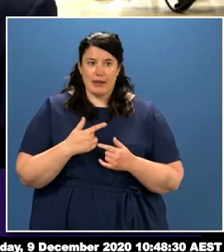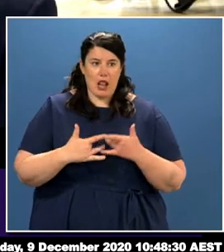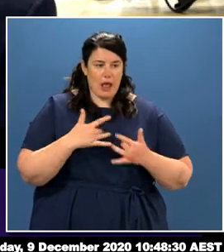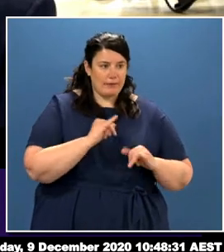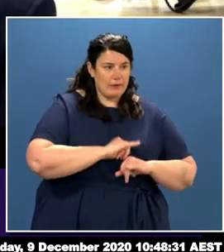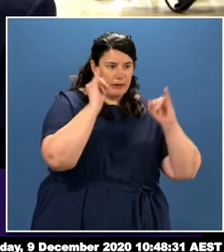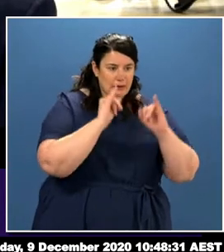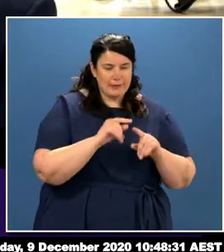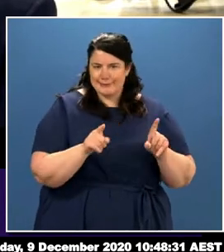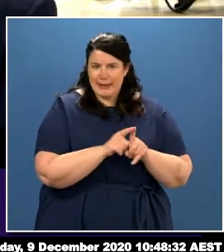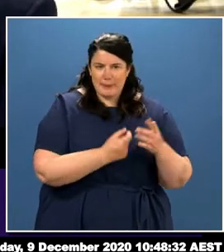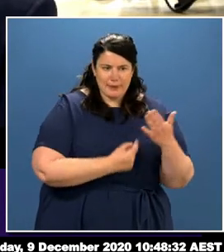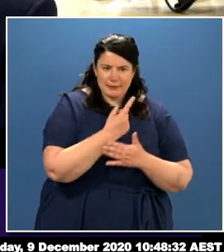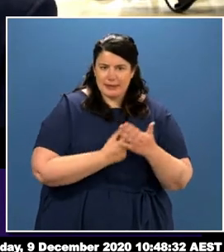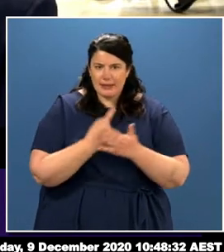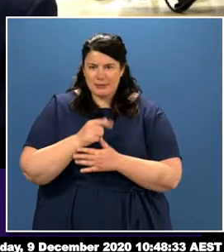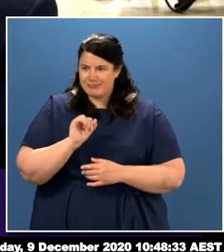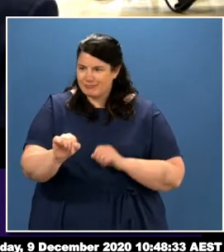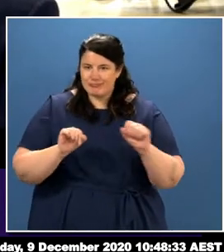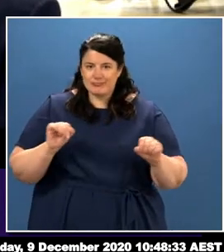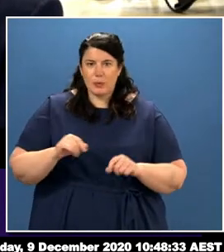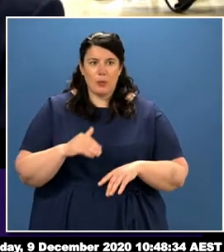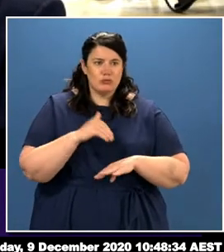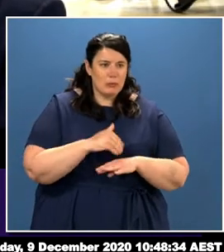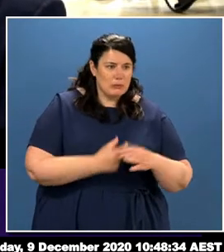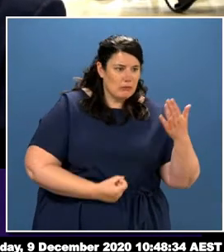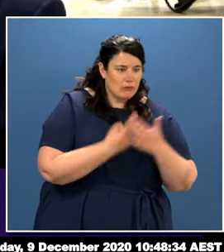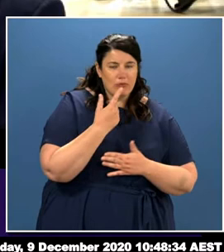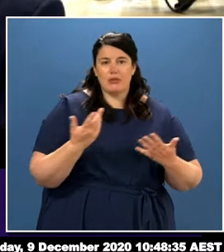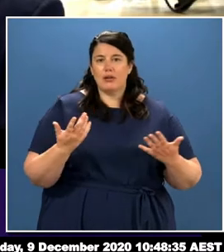same problems or the same journey.